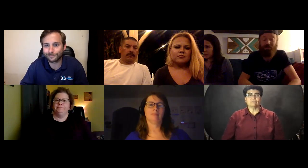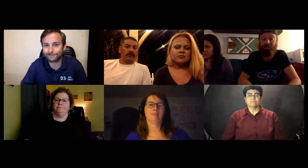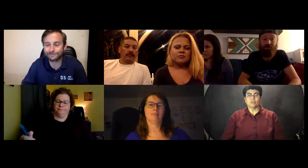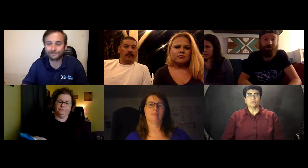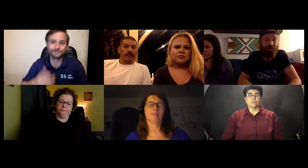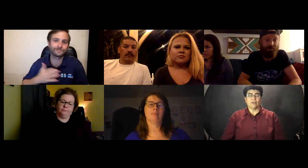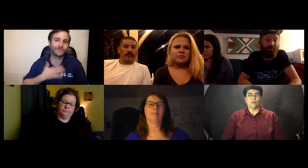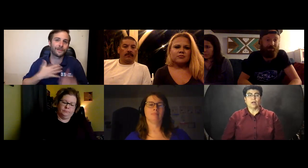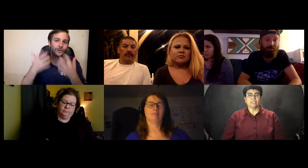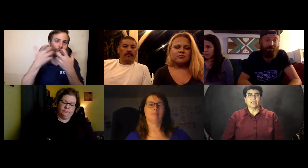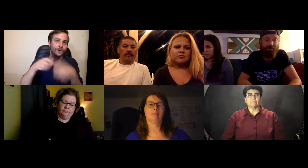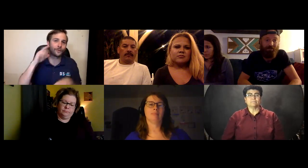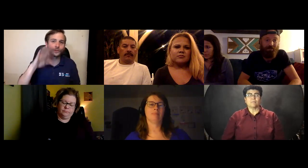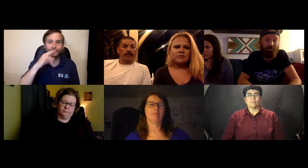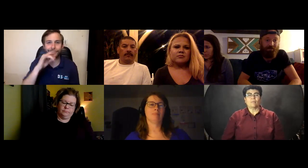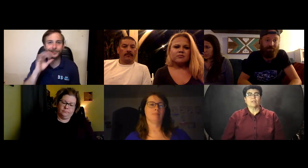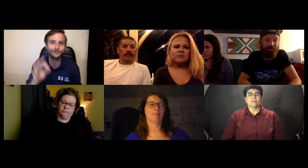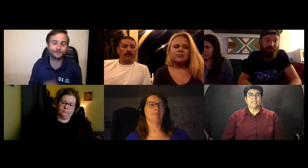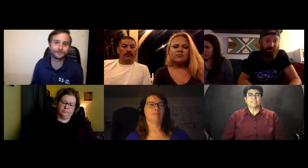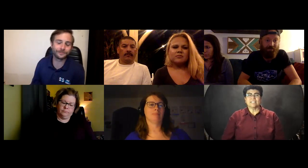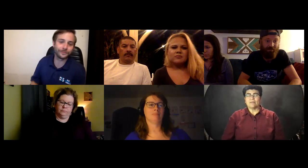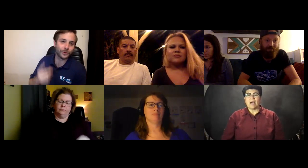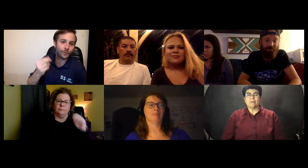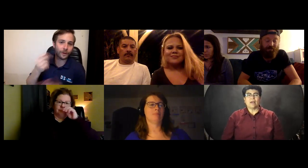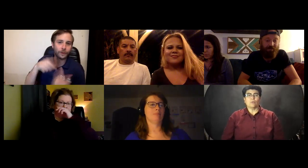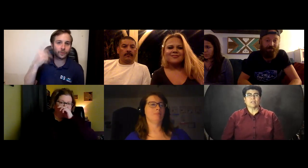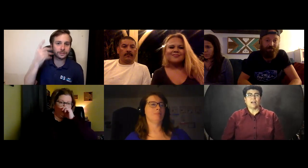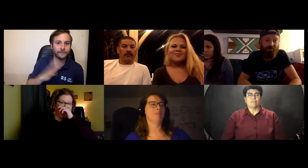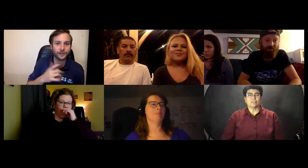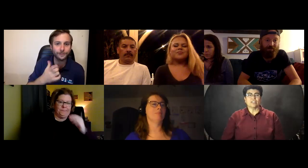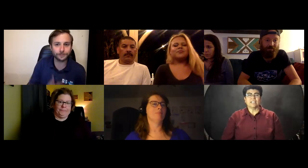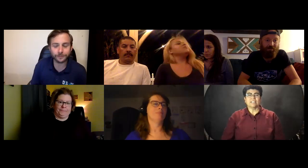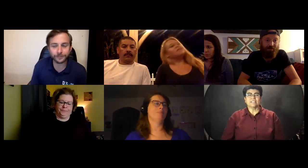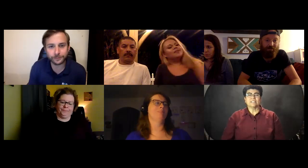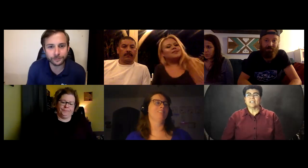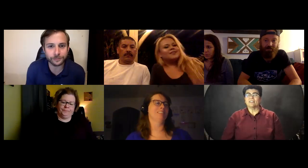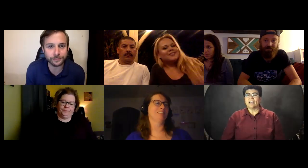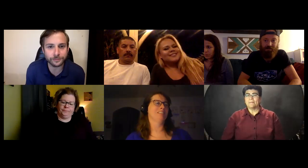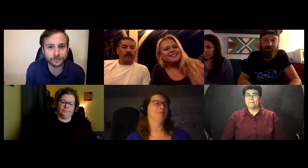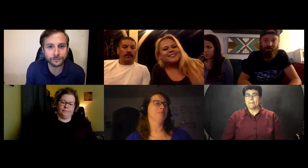so it was very well done nick says i'm